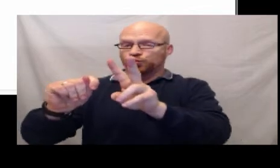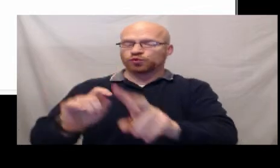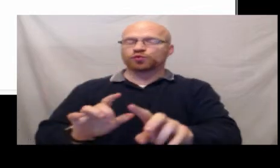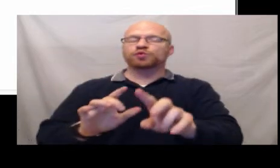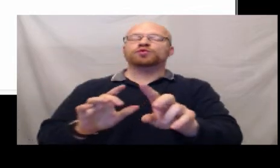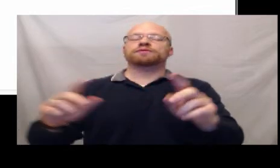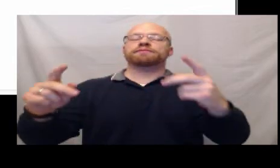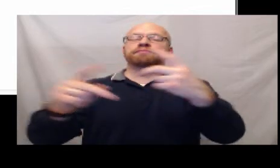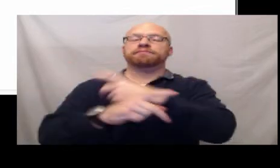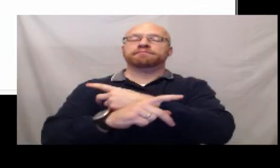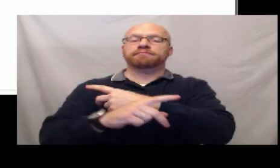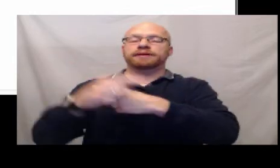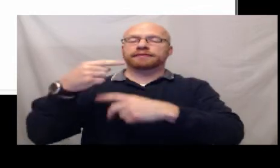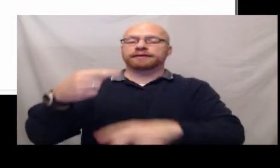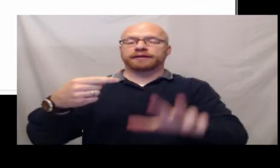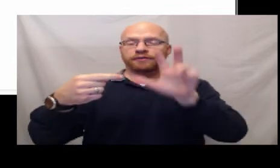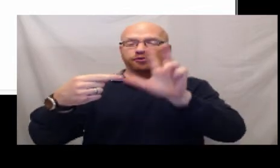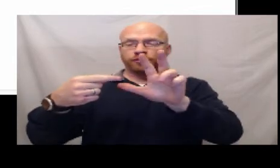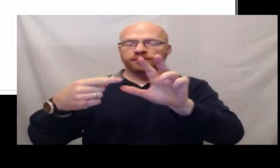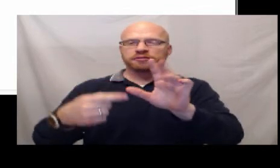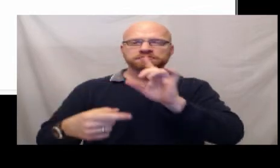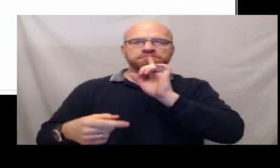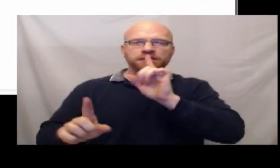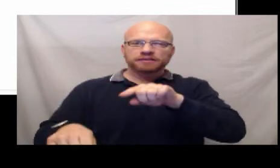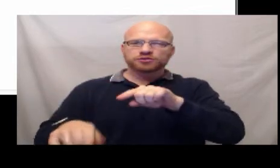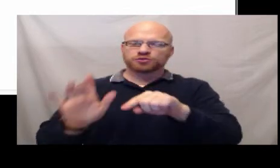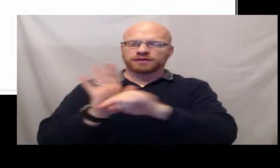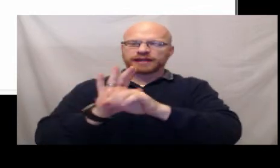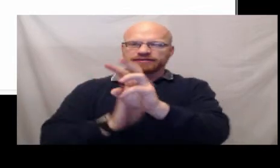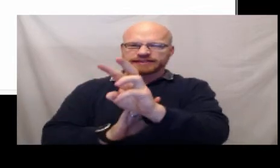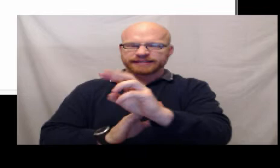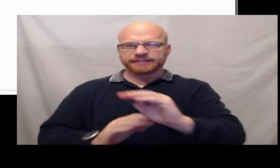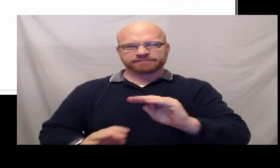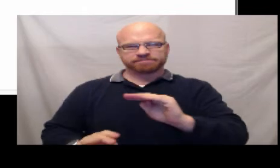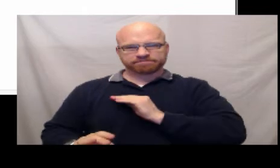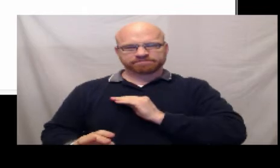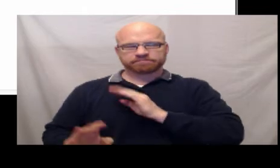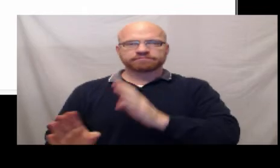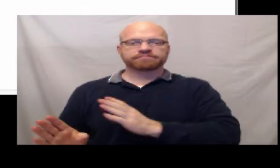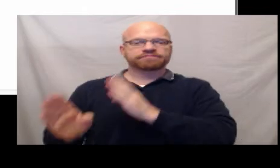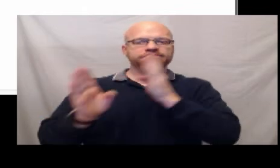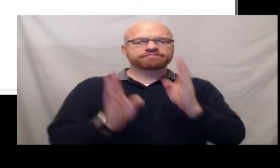Positive two to multiply negative three is negative six, that's good.